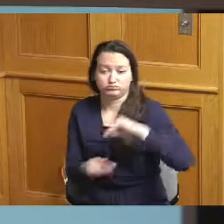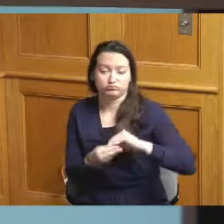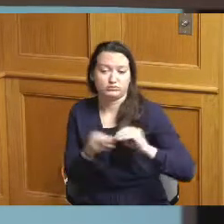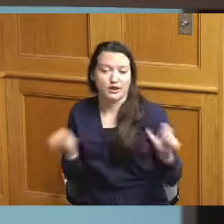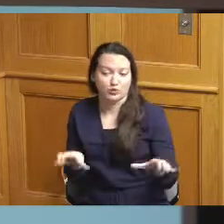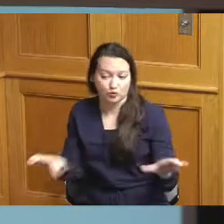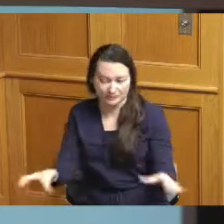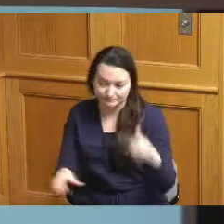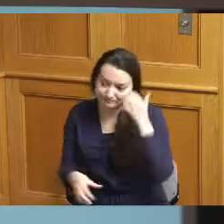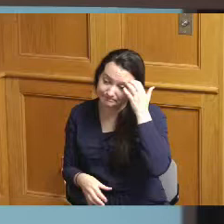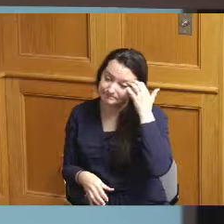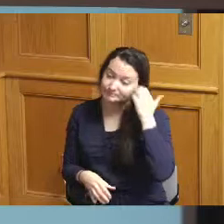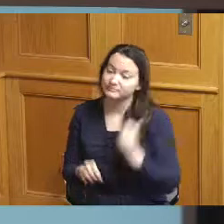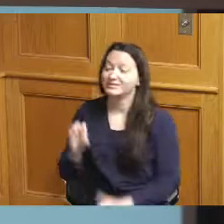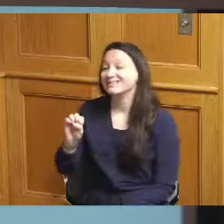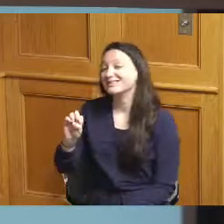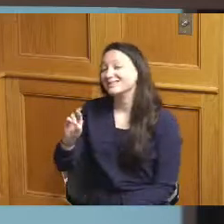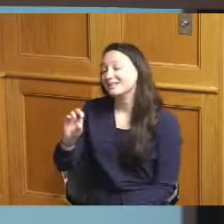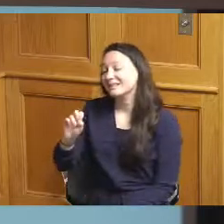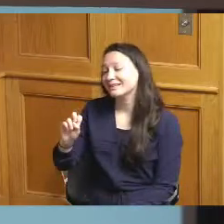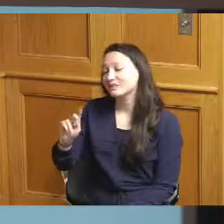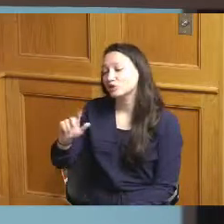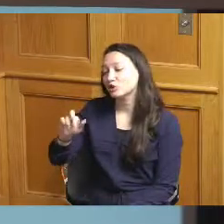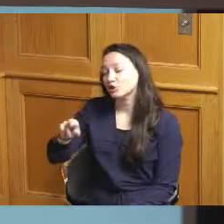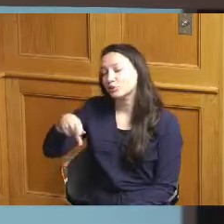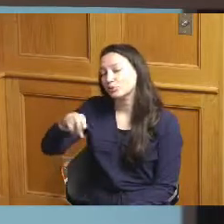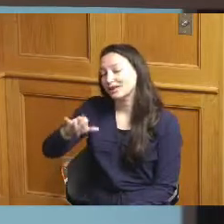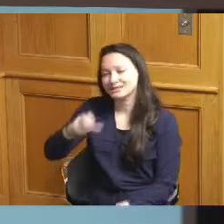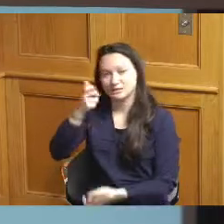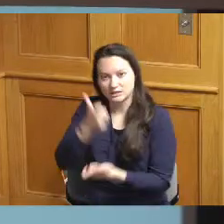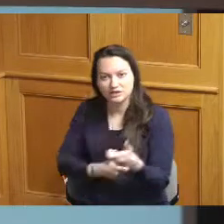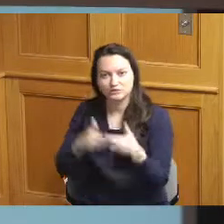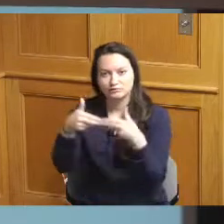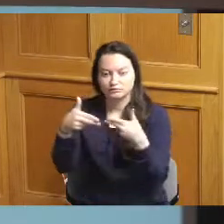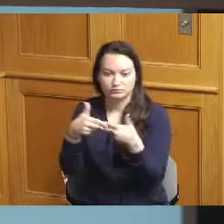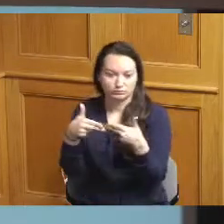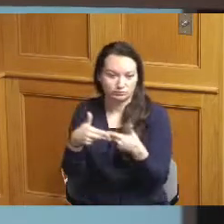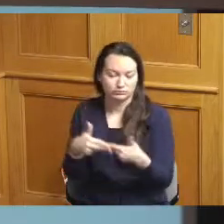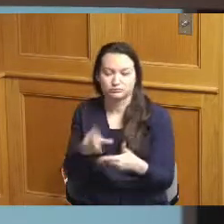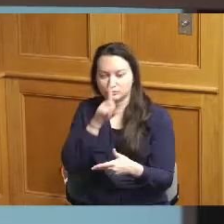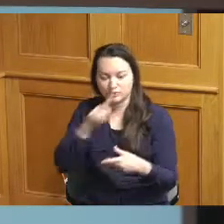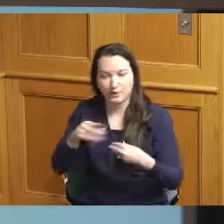so for the Enterprise Zone Program each one of the metrics real property personal property and